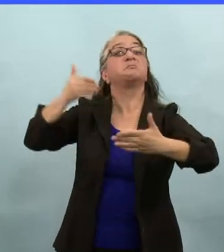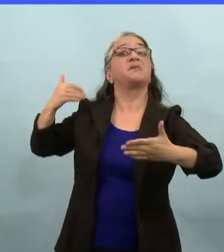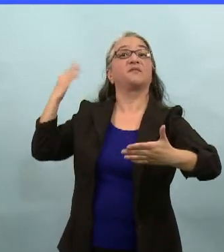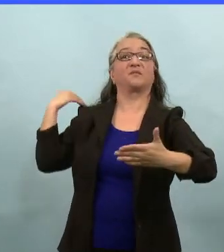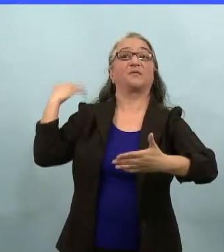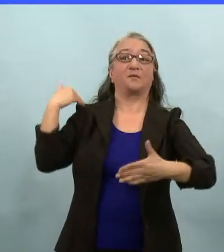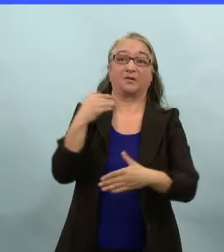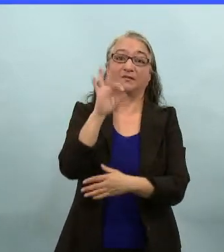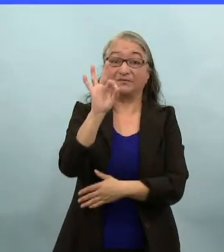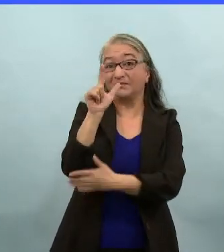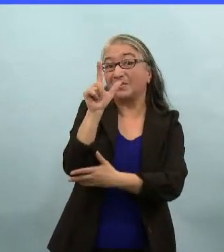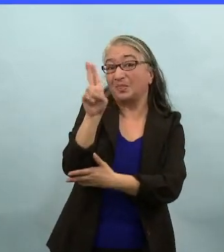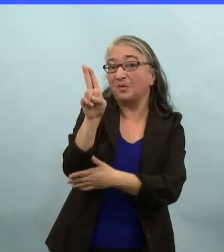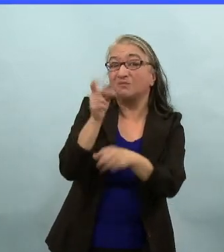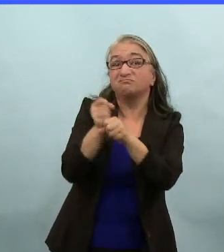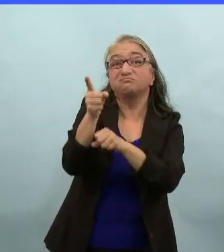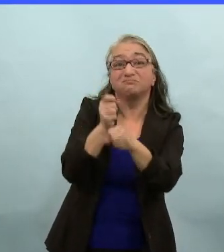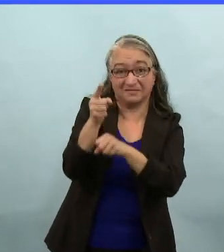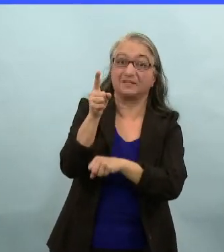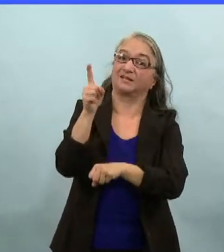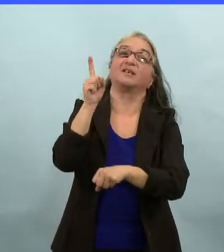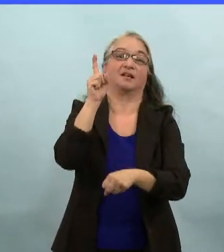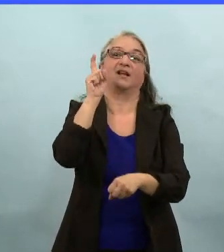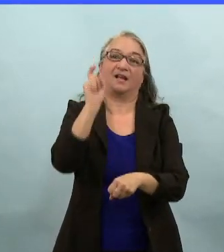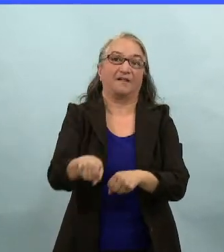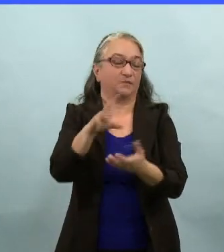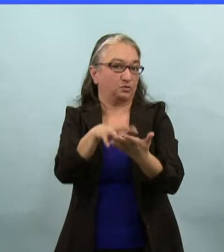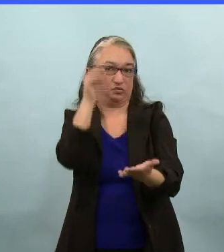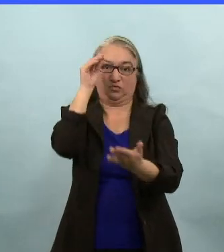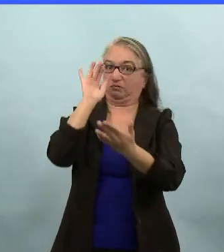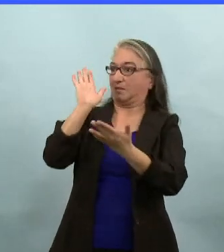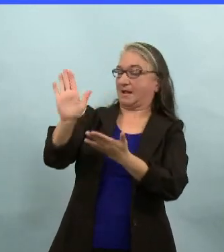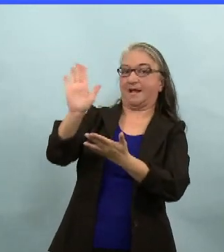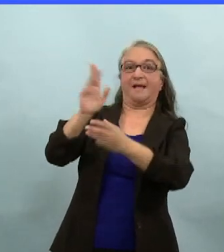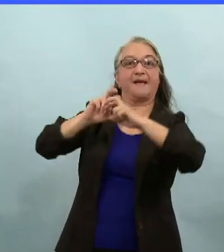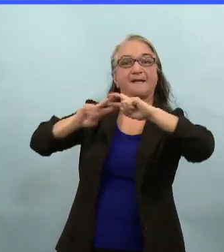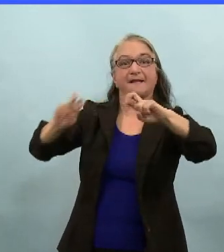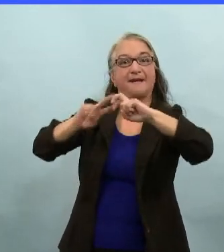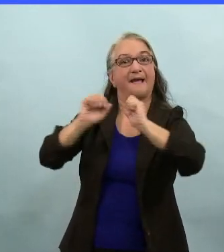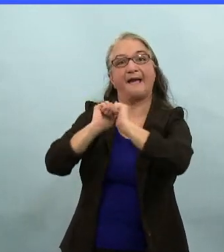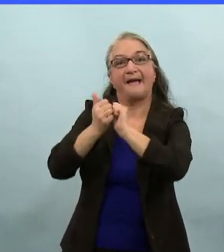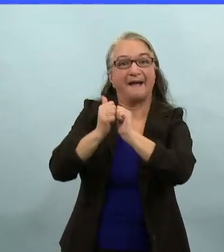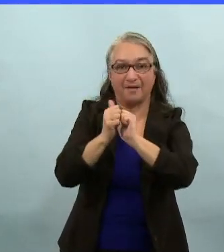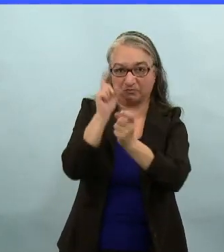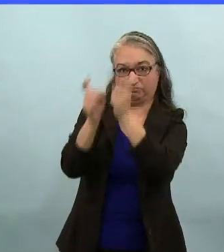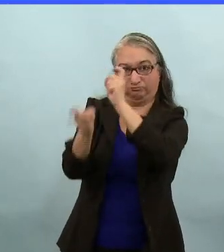learning and living with kova 19 circulating in our communities one of the ways we need to adjust